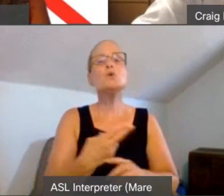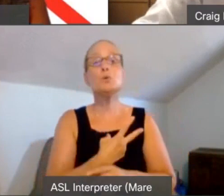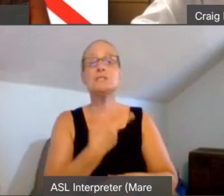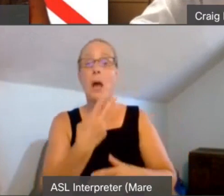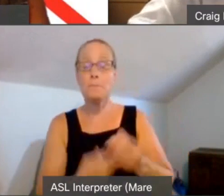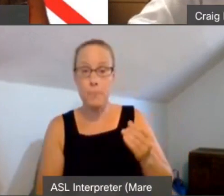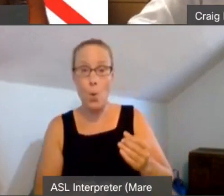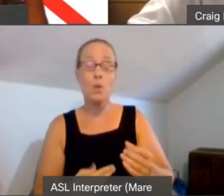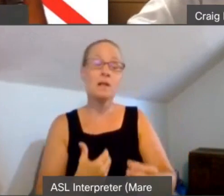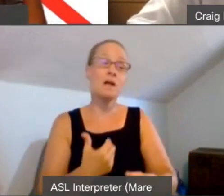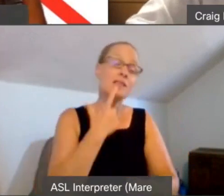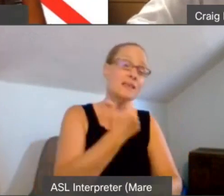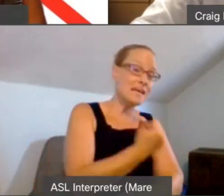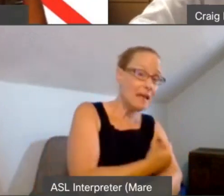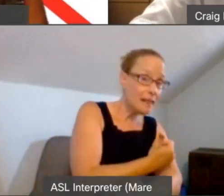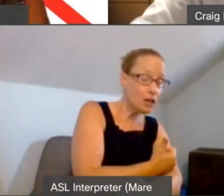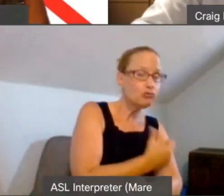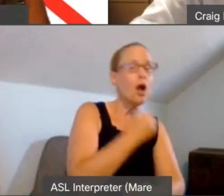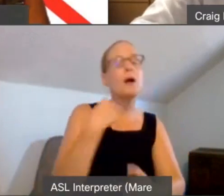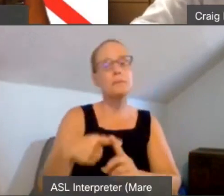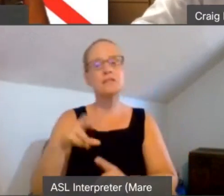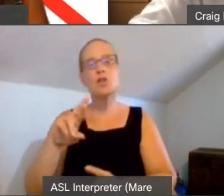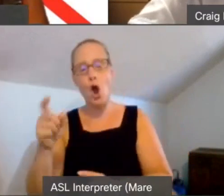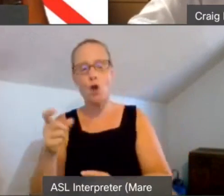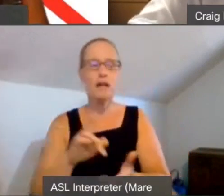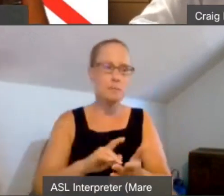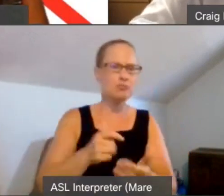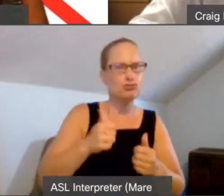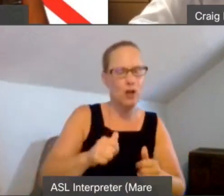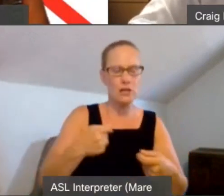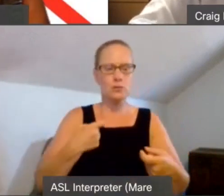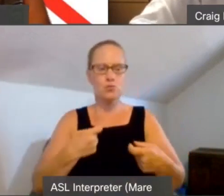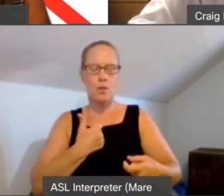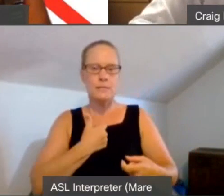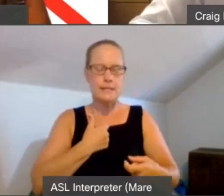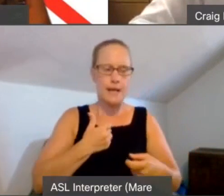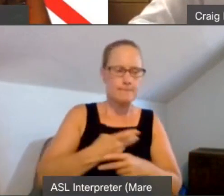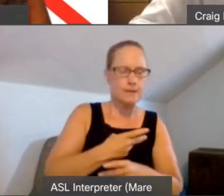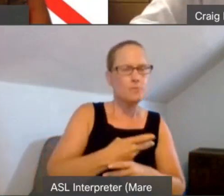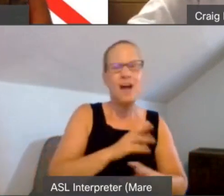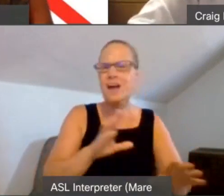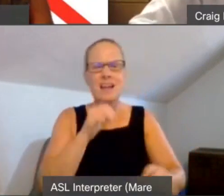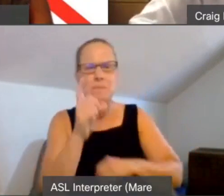from an opioid use. Again, this is someone in crisis, this is someone that's ill, we don't hold it against them.